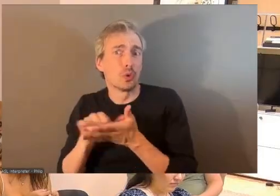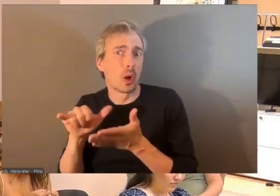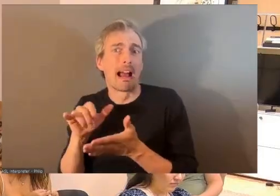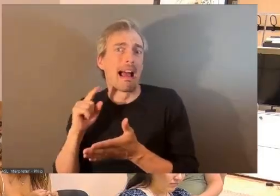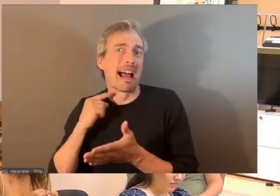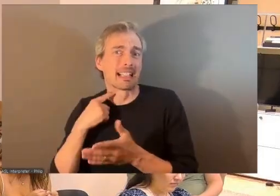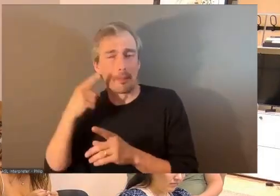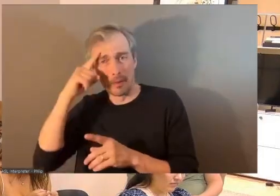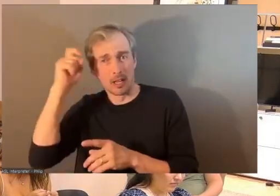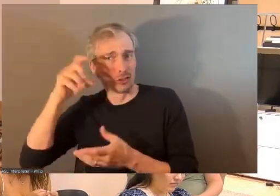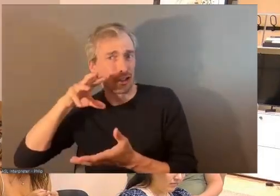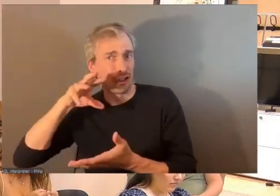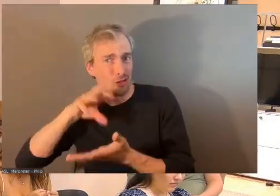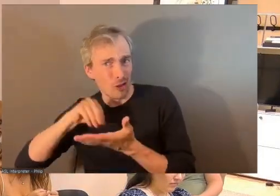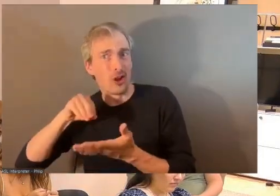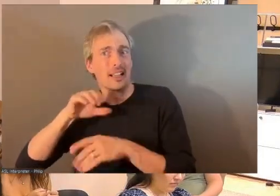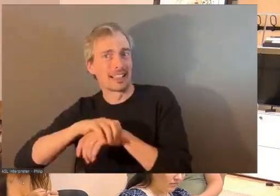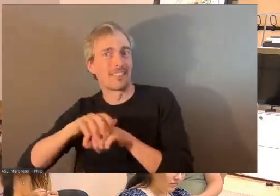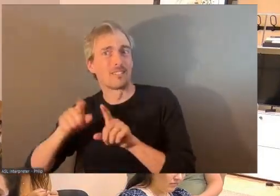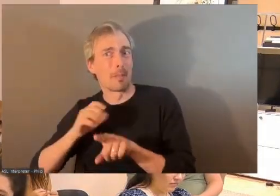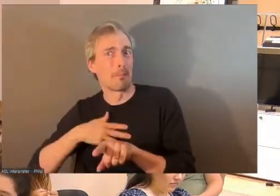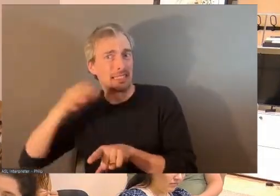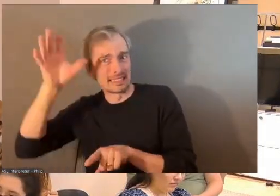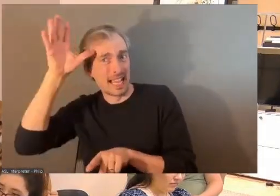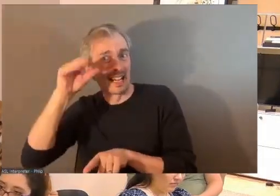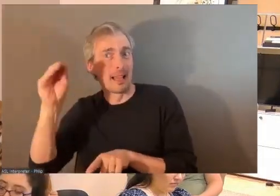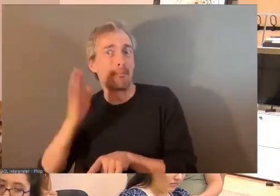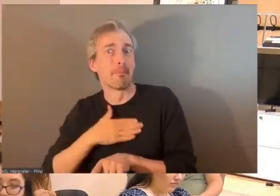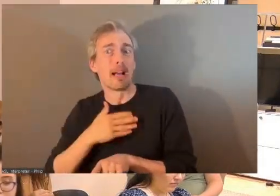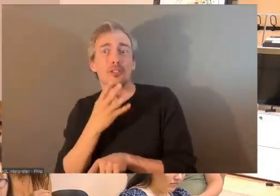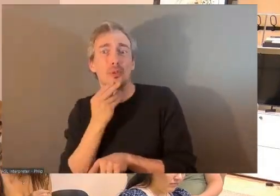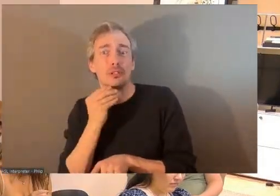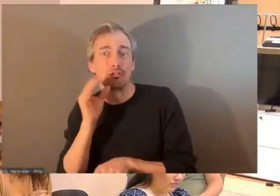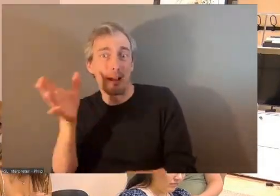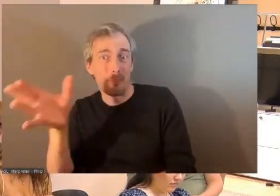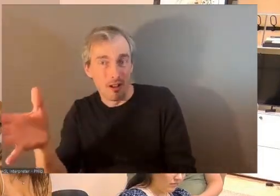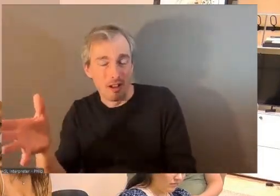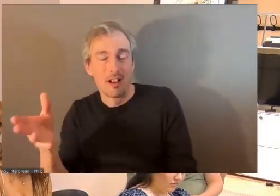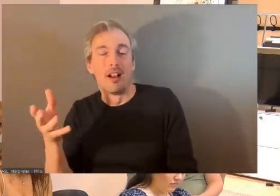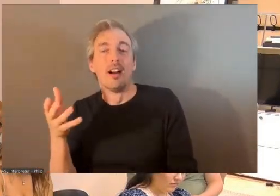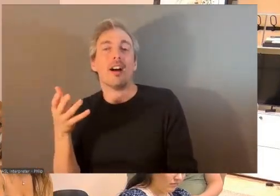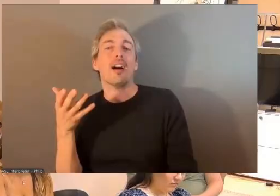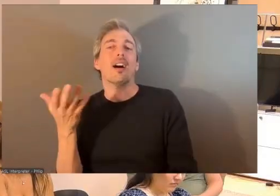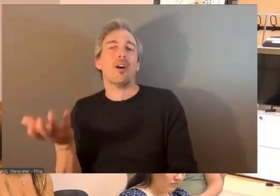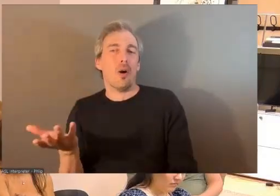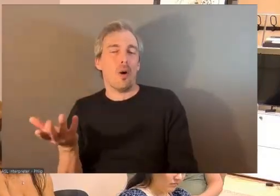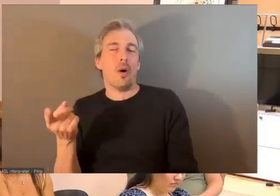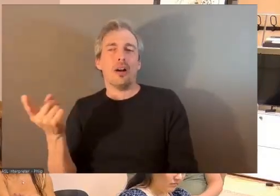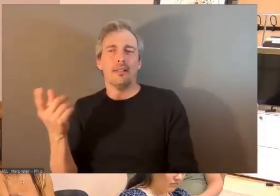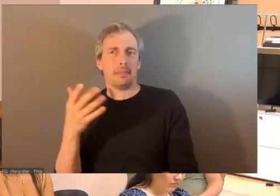But it's interesting. Like... You know, when using something like text-to-speech, for example, I find